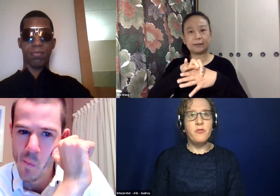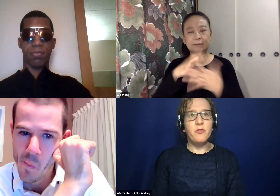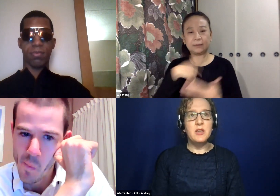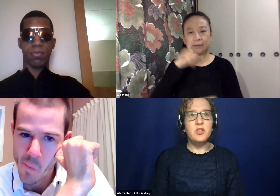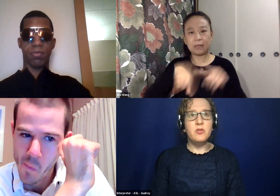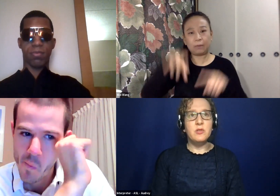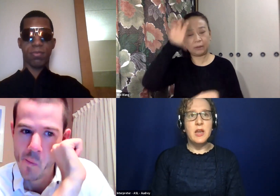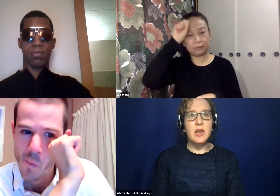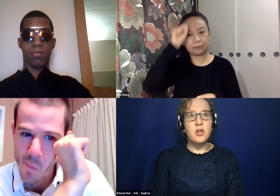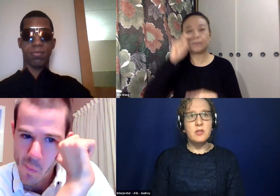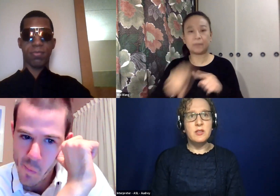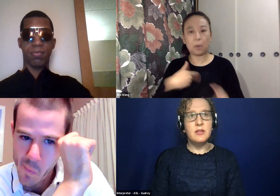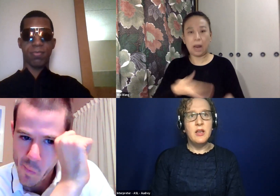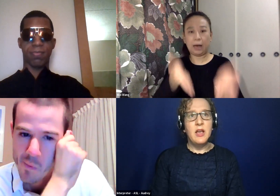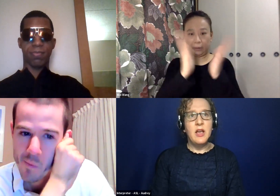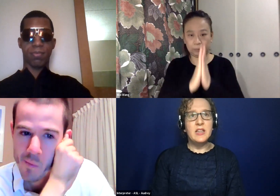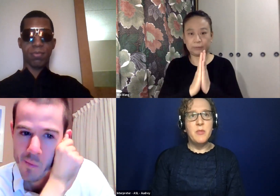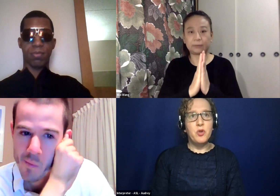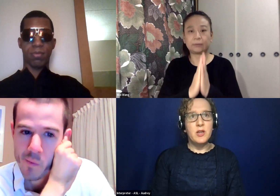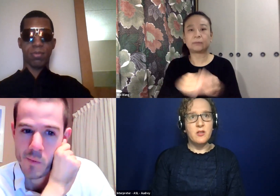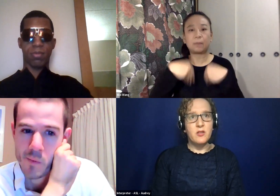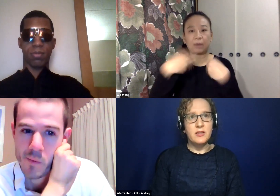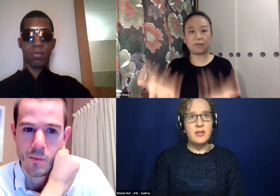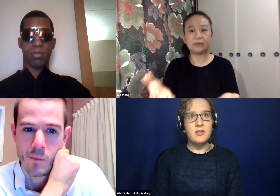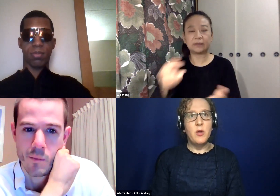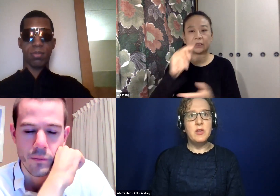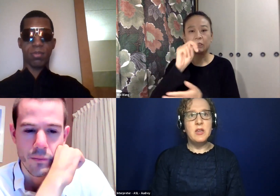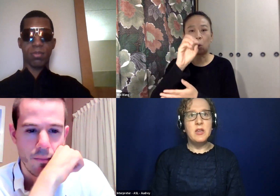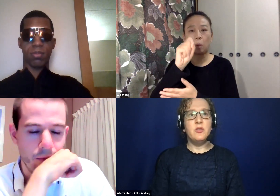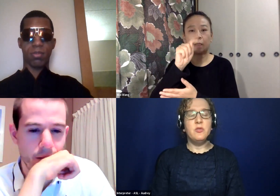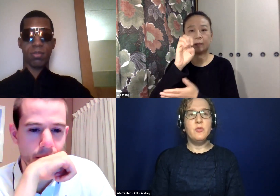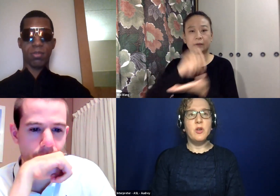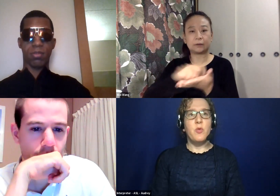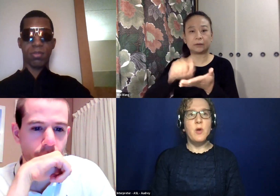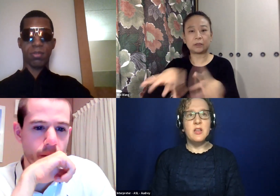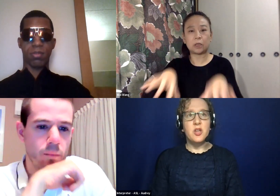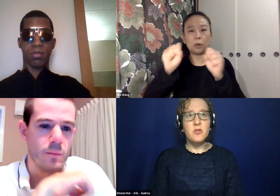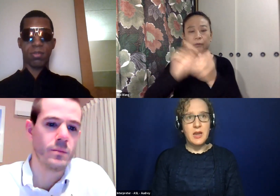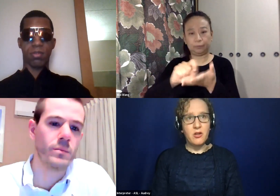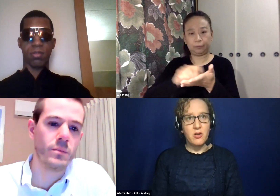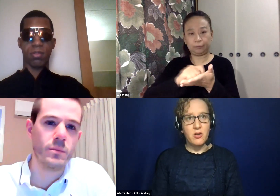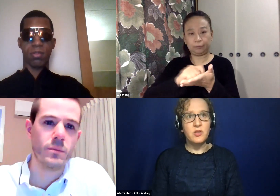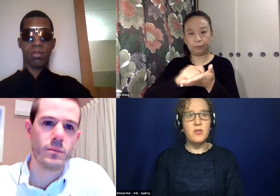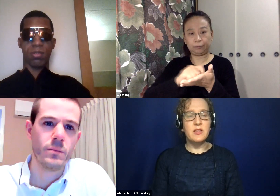it was hard for me to take notes and to memorize the content so I would need to request a notetaker